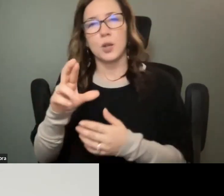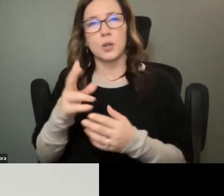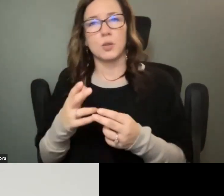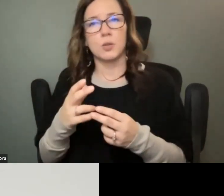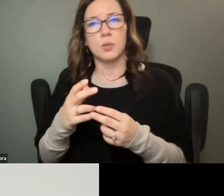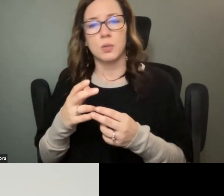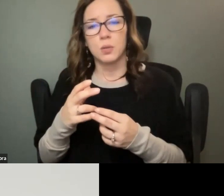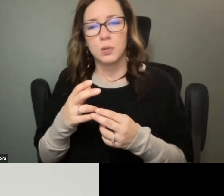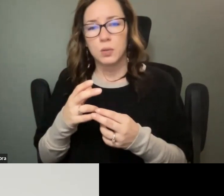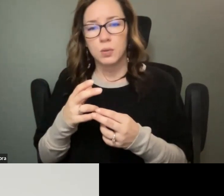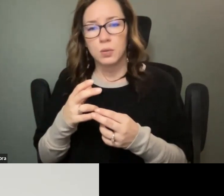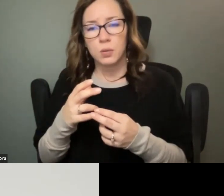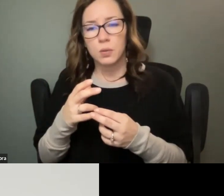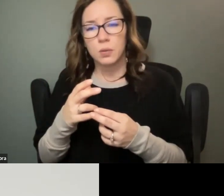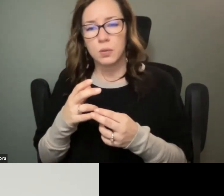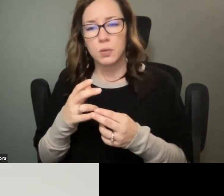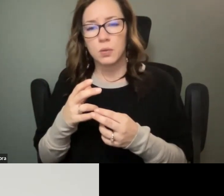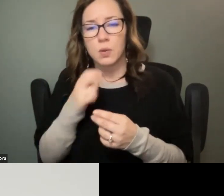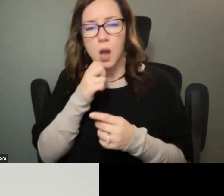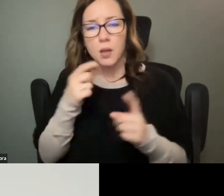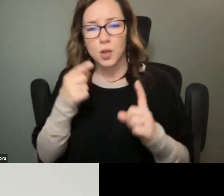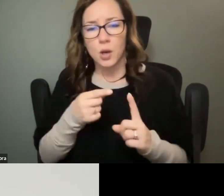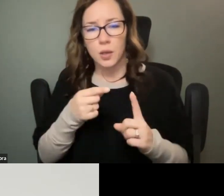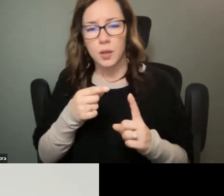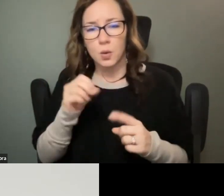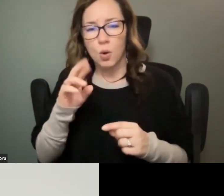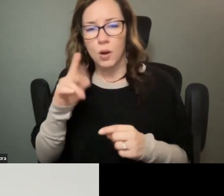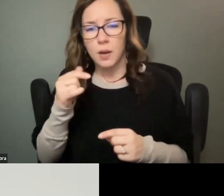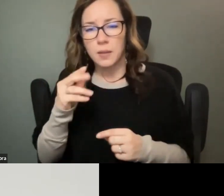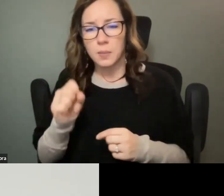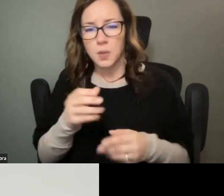considered for this program